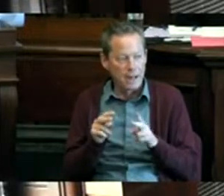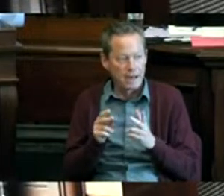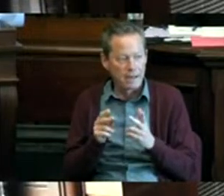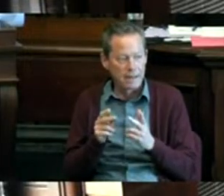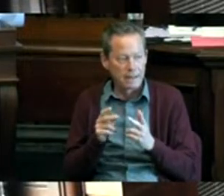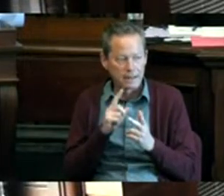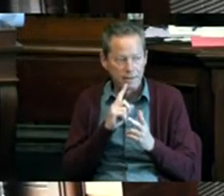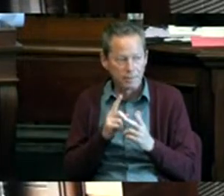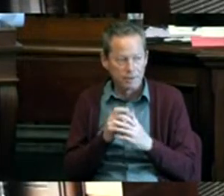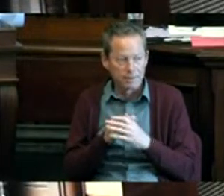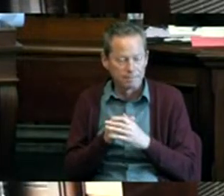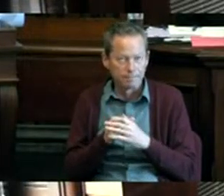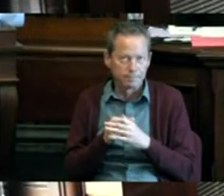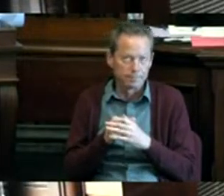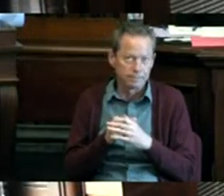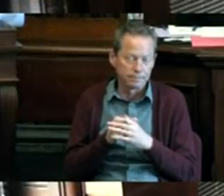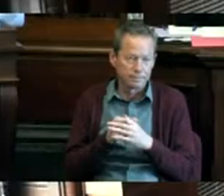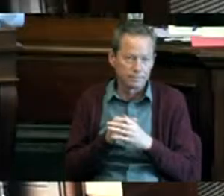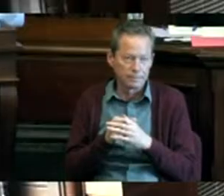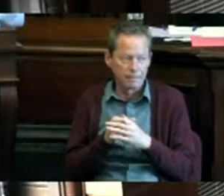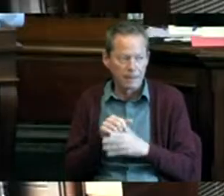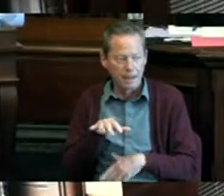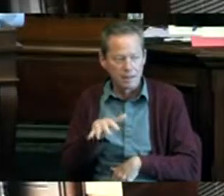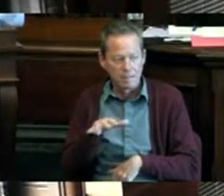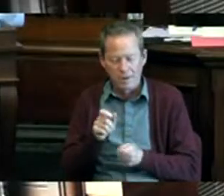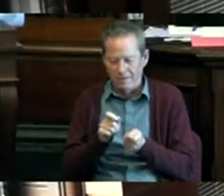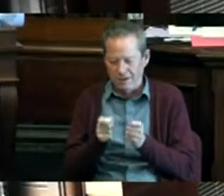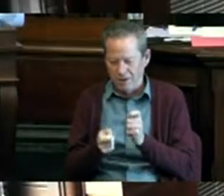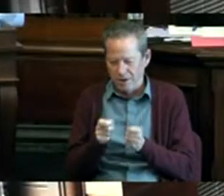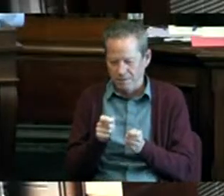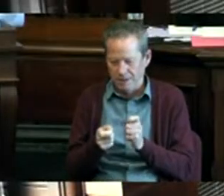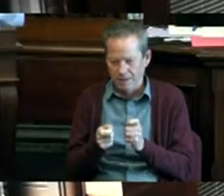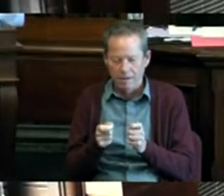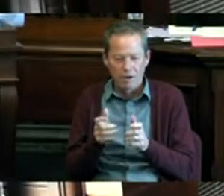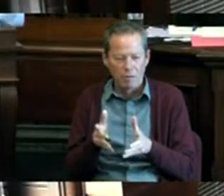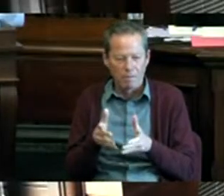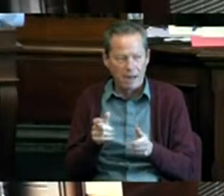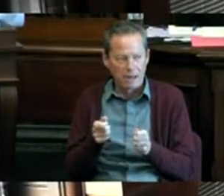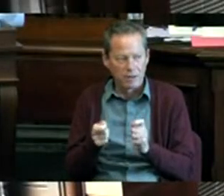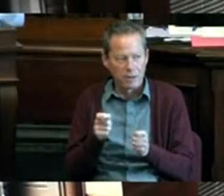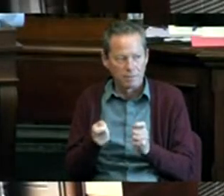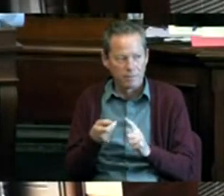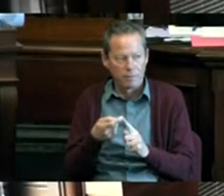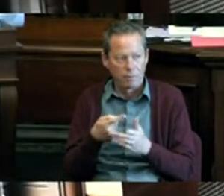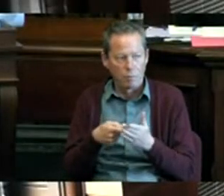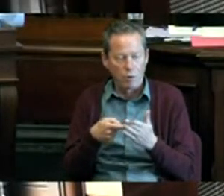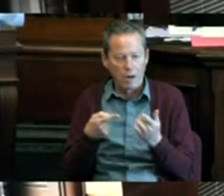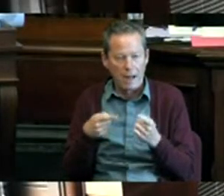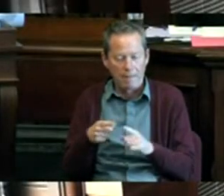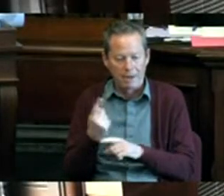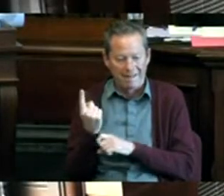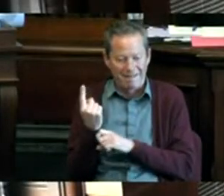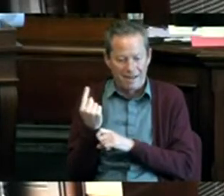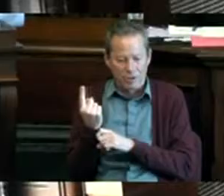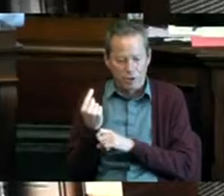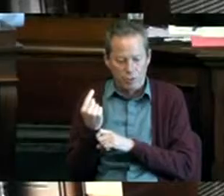roll, that can affect it at the moment, what you're looking at